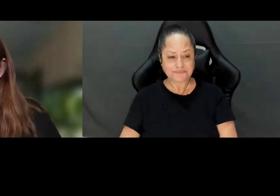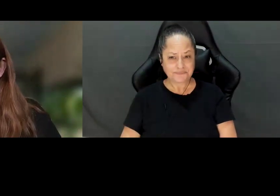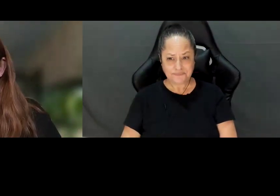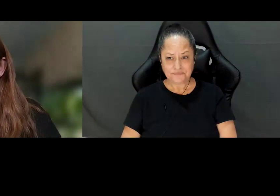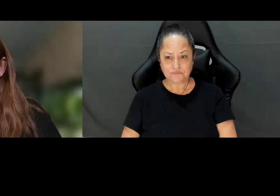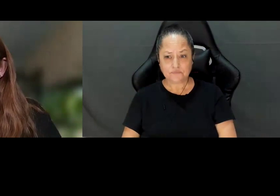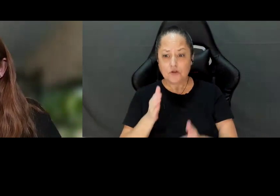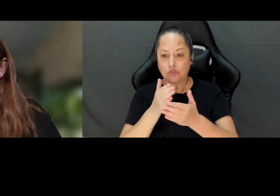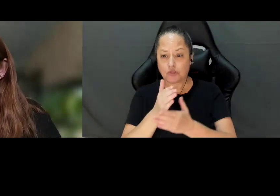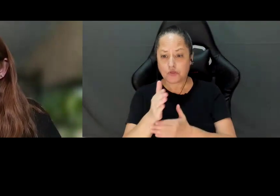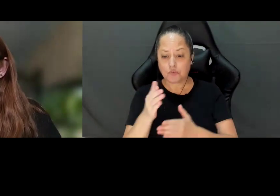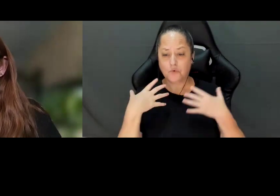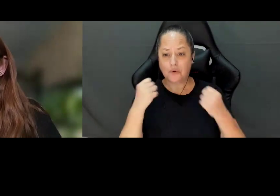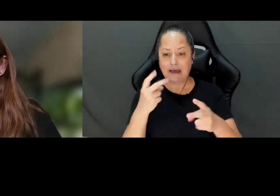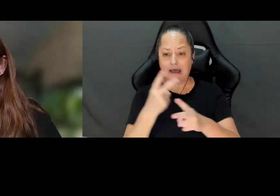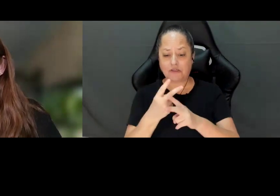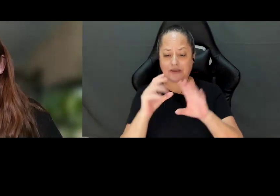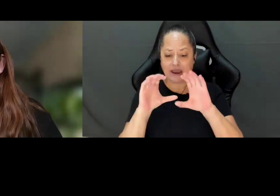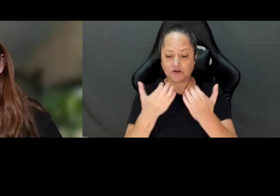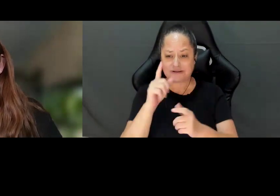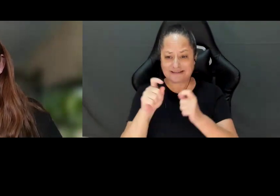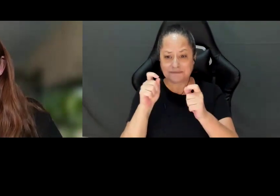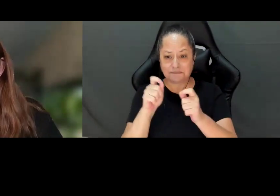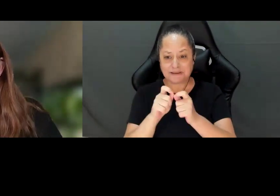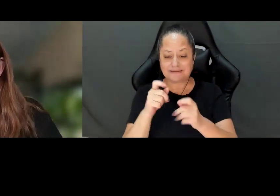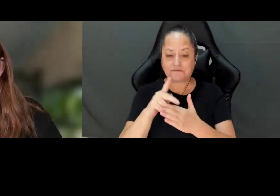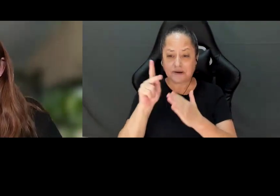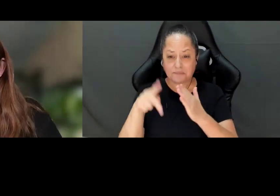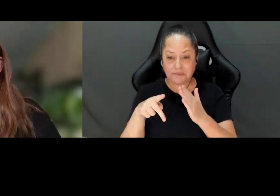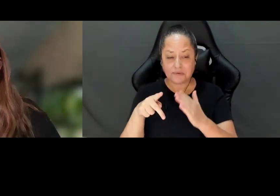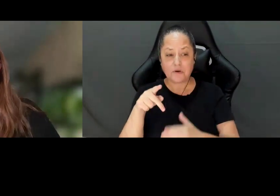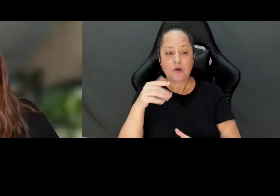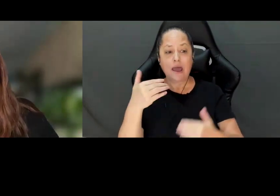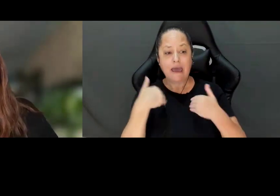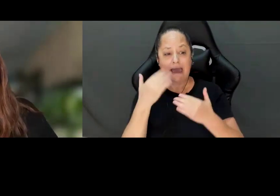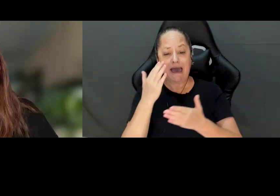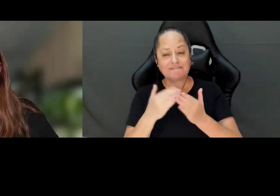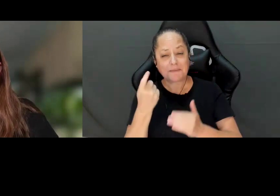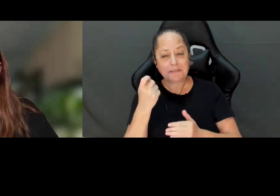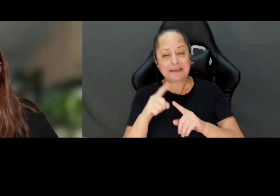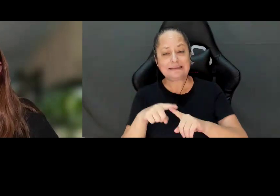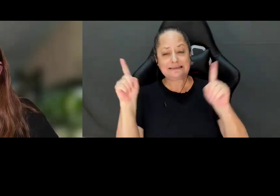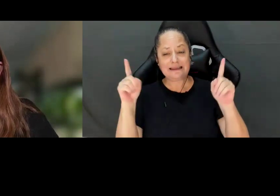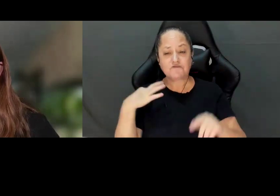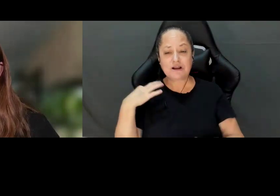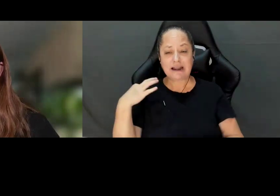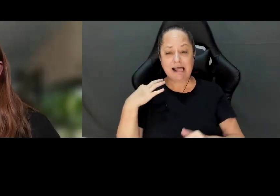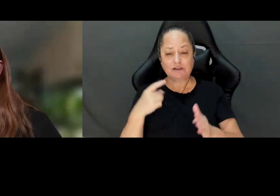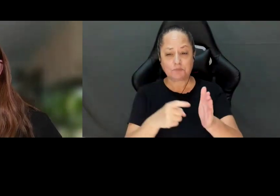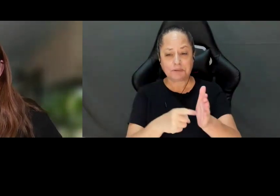Through the health care specific program we have some slightly different eligibility requirements.